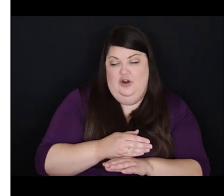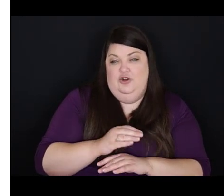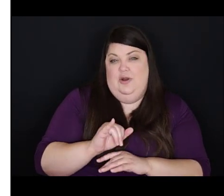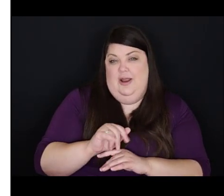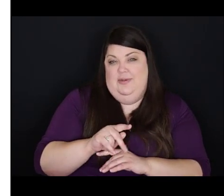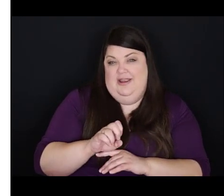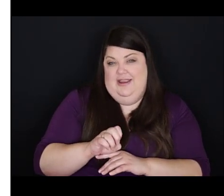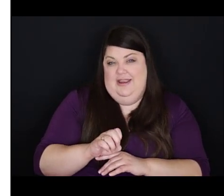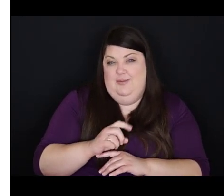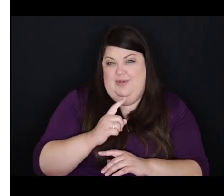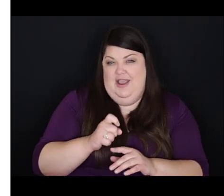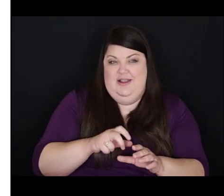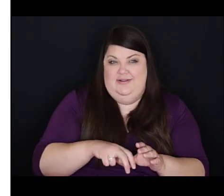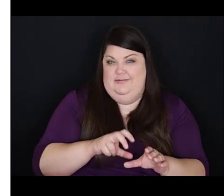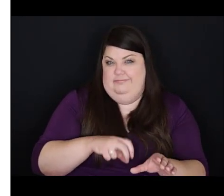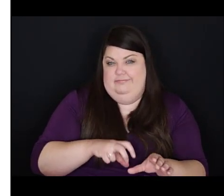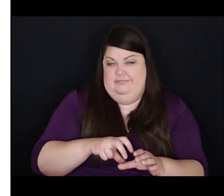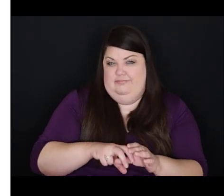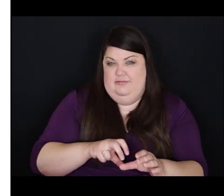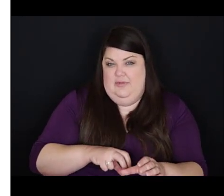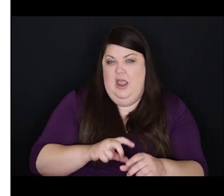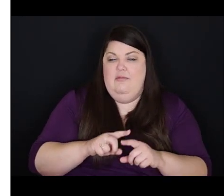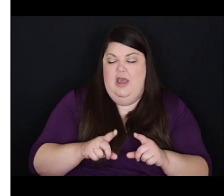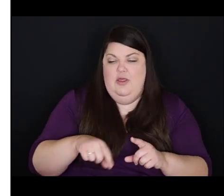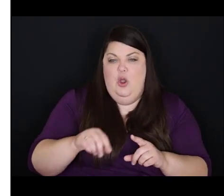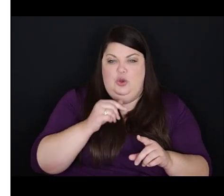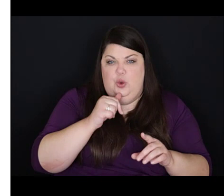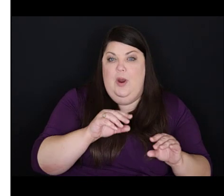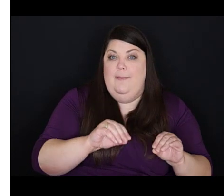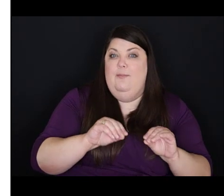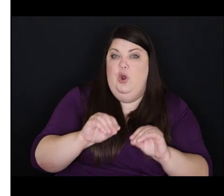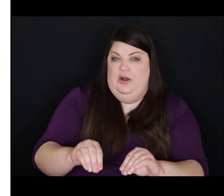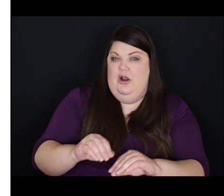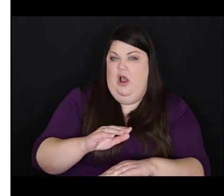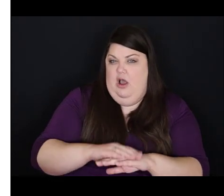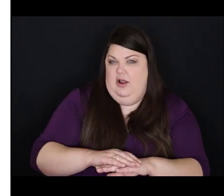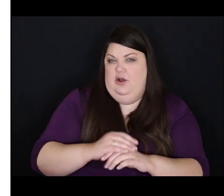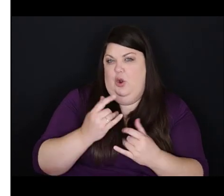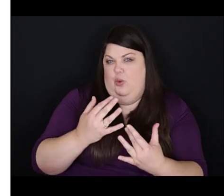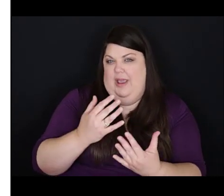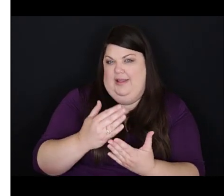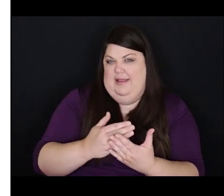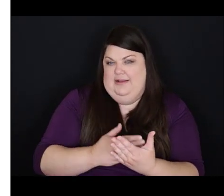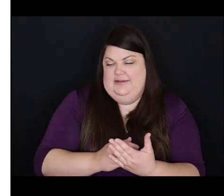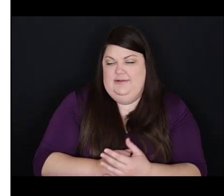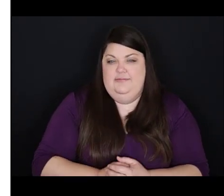but rather those placed on a waitlist. Also, for the expected cost of services,